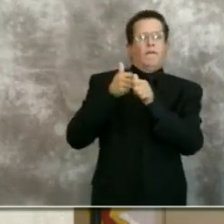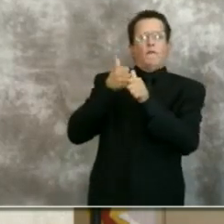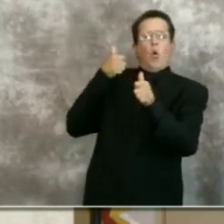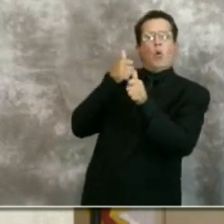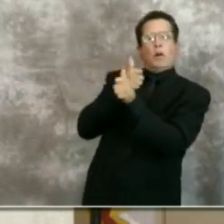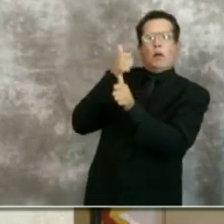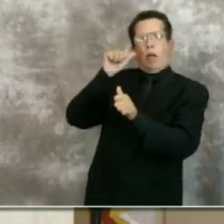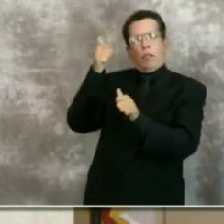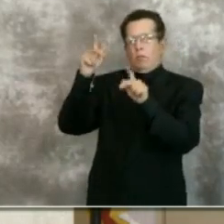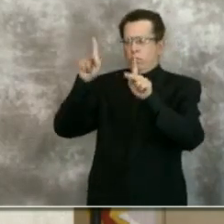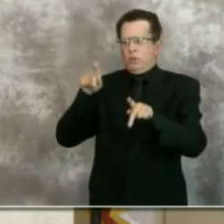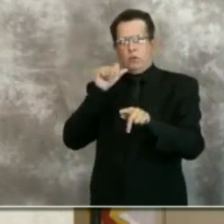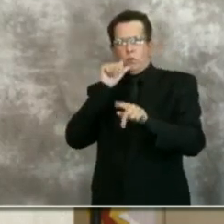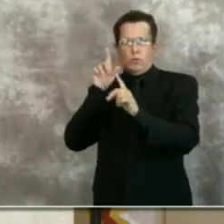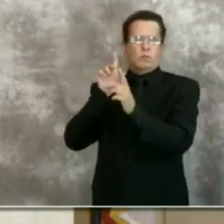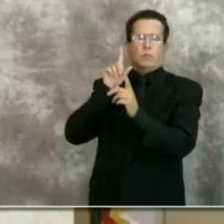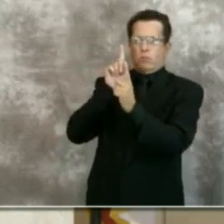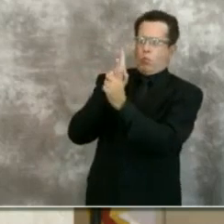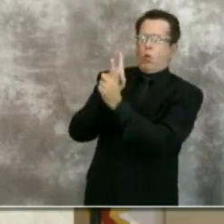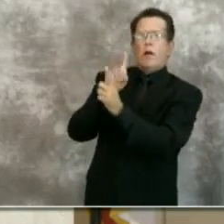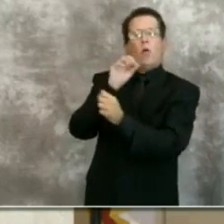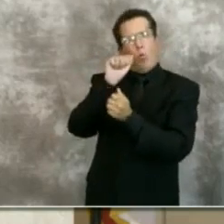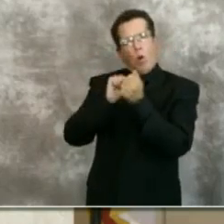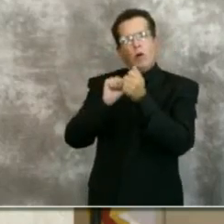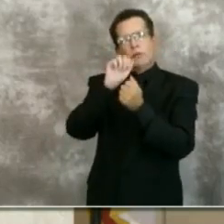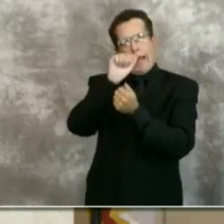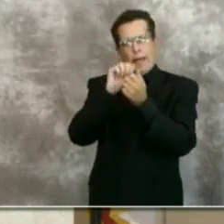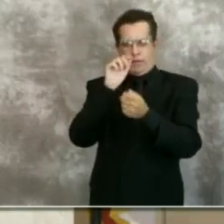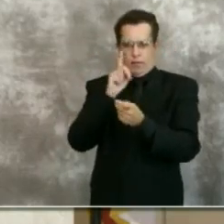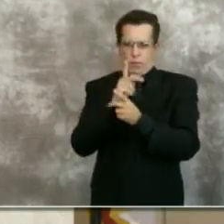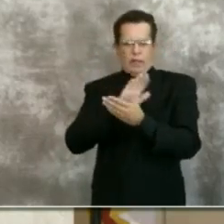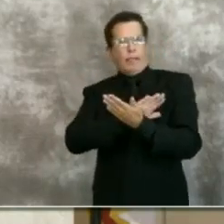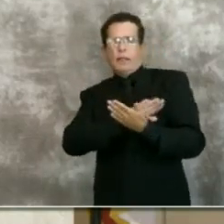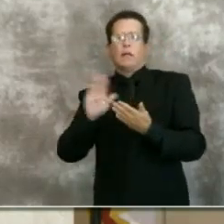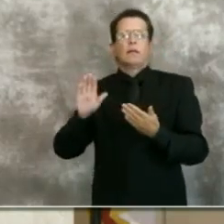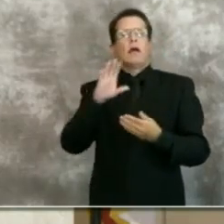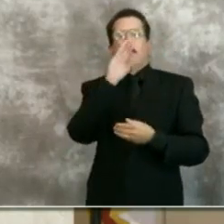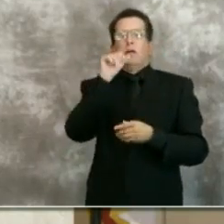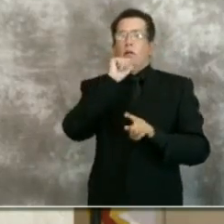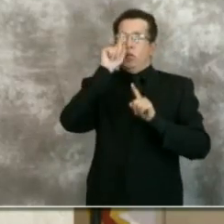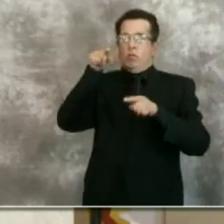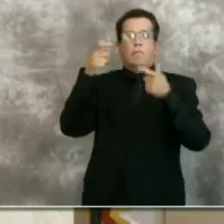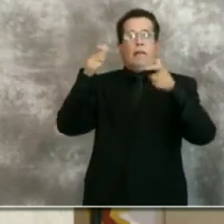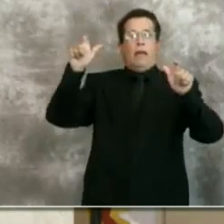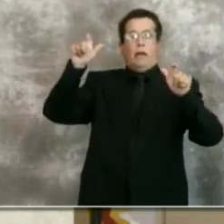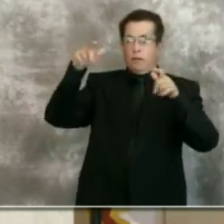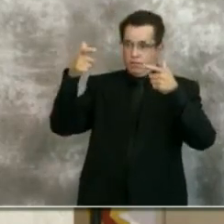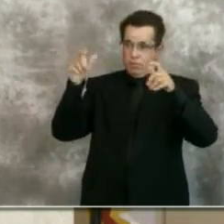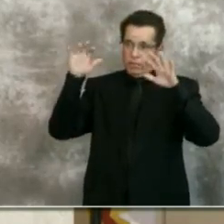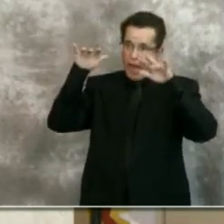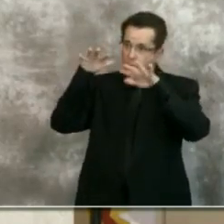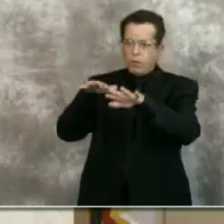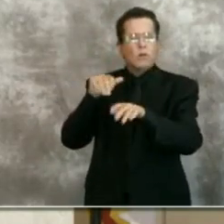FOR THE LADIES LAST COUPLE OF MONTHS GETTING EVERYONE TO COVER THEIR FACE MAINTAINING SPACE FROM OTHER PEOPLE